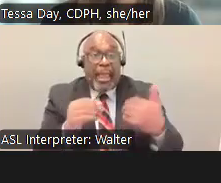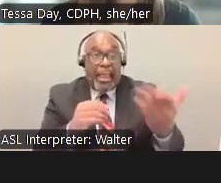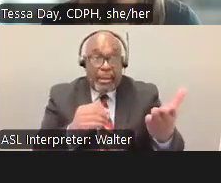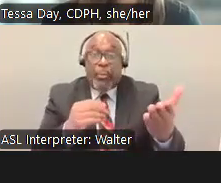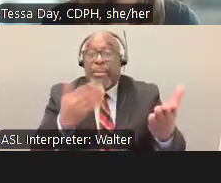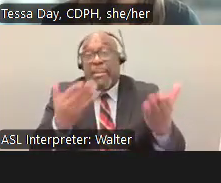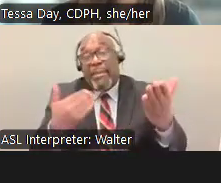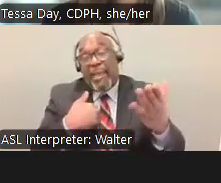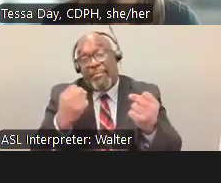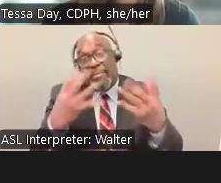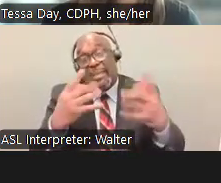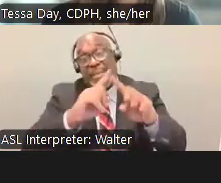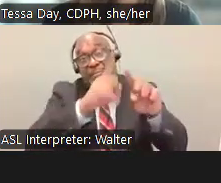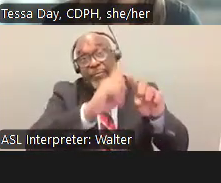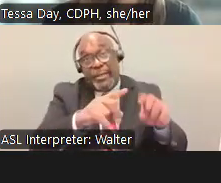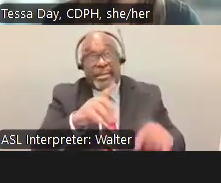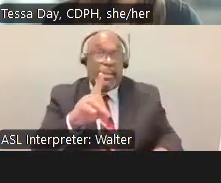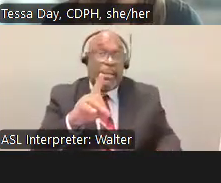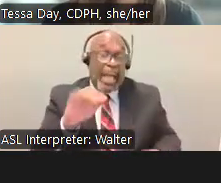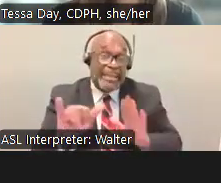different identities. 13:27:10 31% of